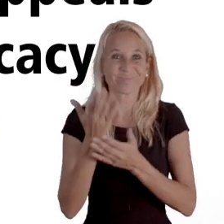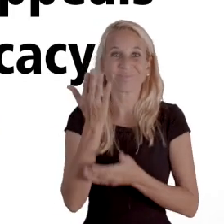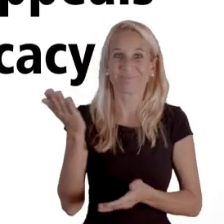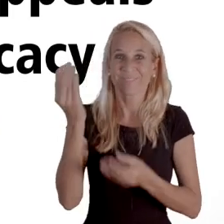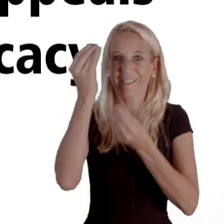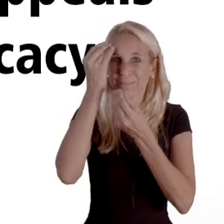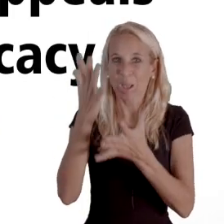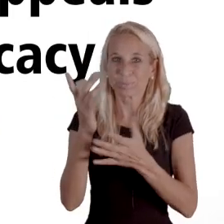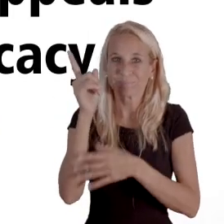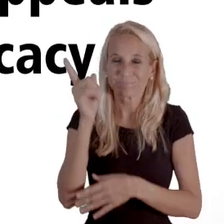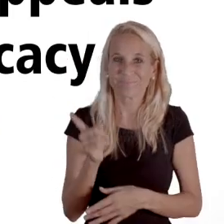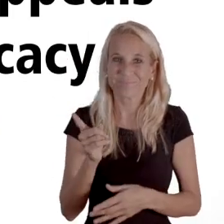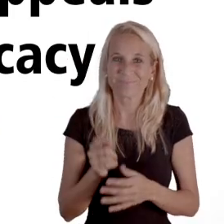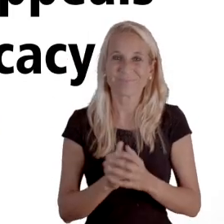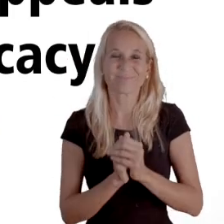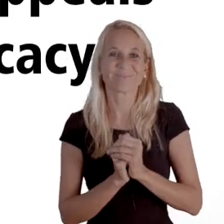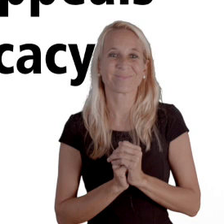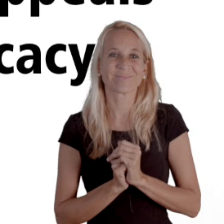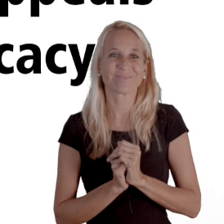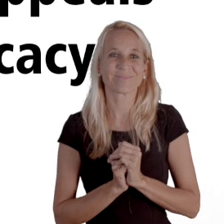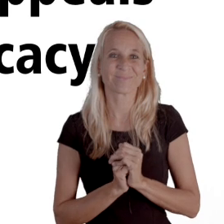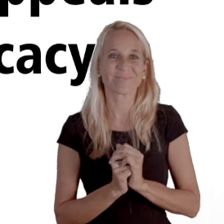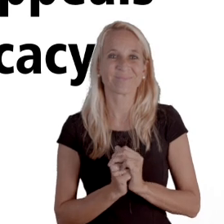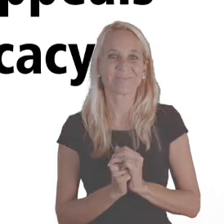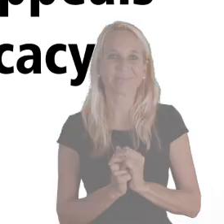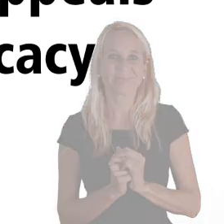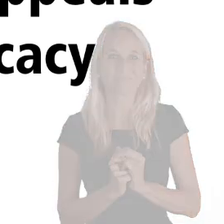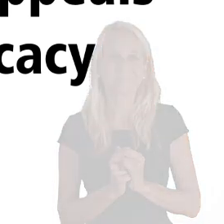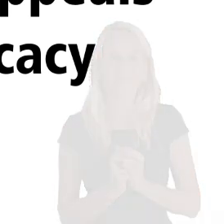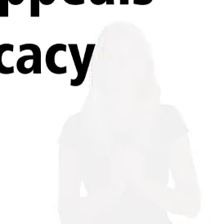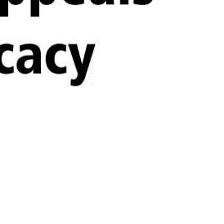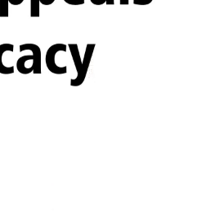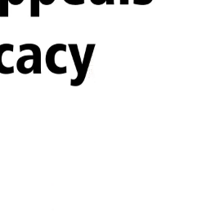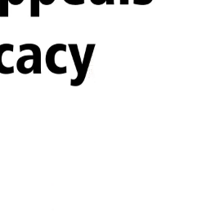call our intake line at 1-800-252-9108